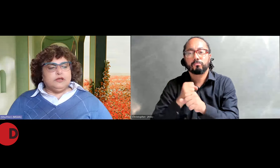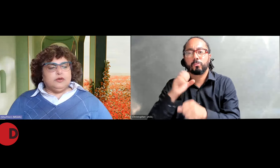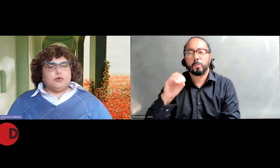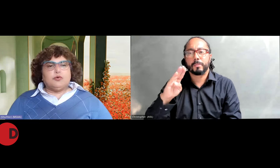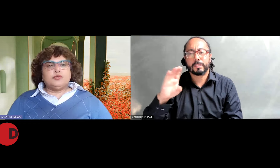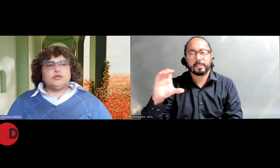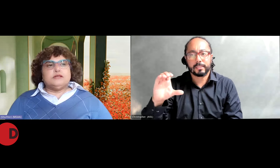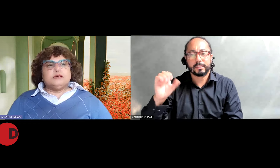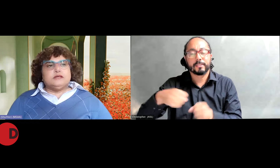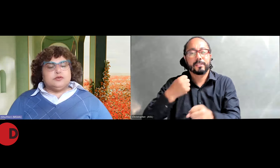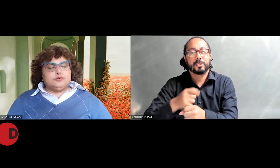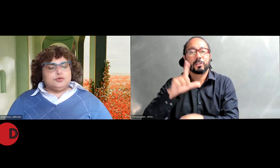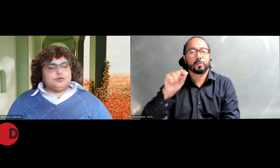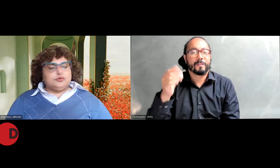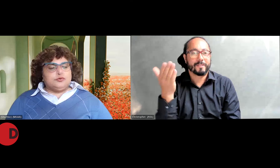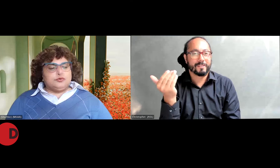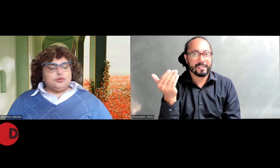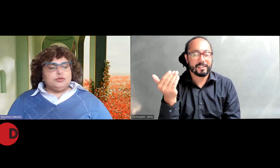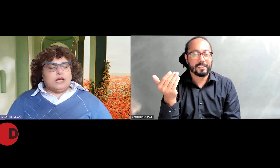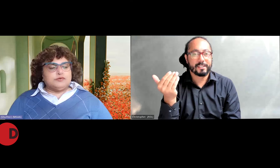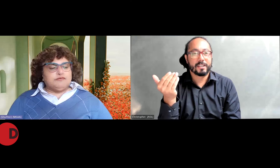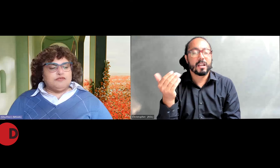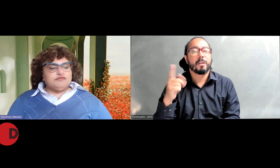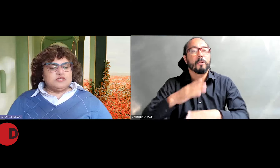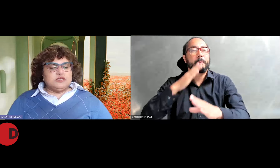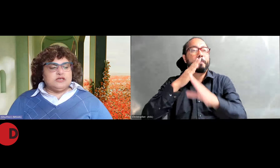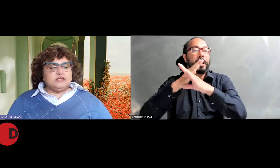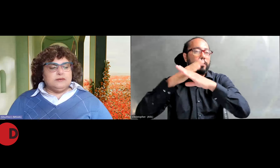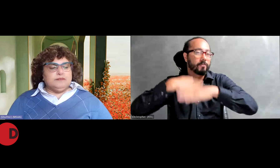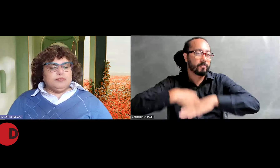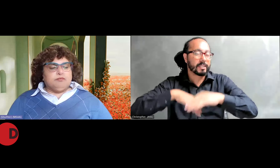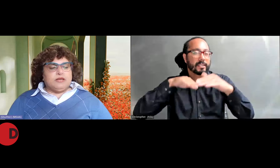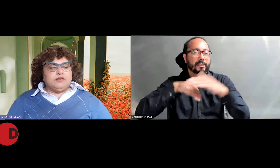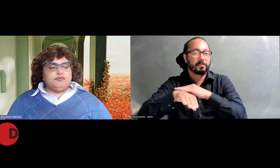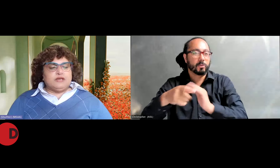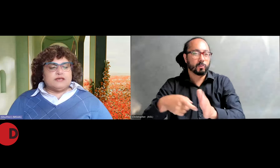and the Ontario Building Code’s 2015 barrier-free accessibility